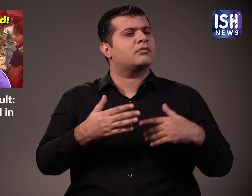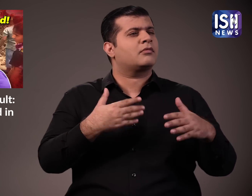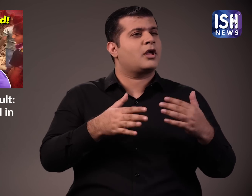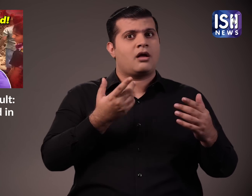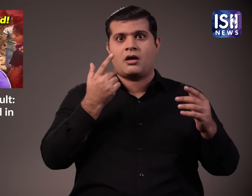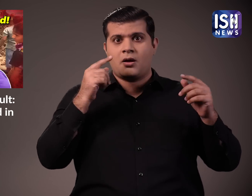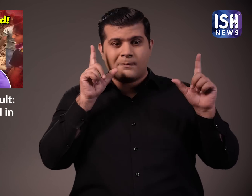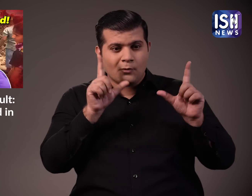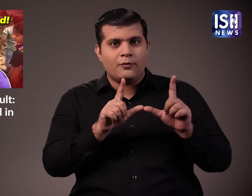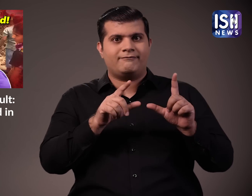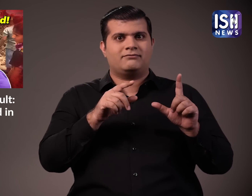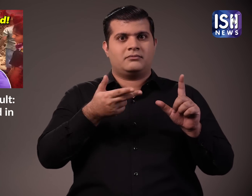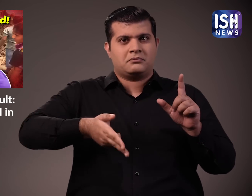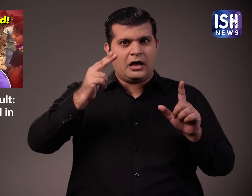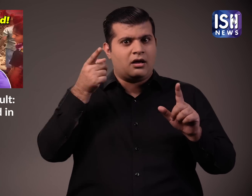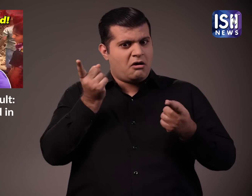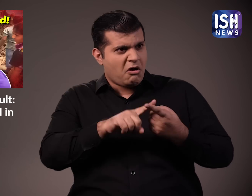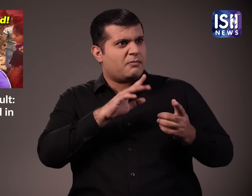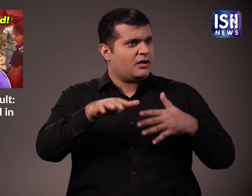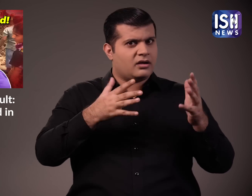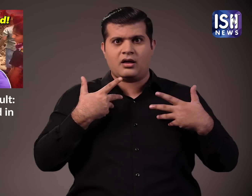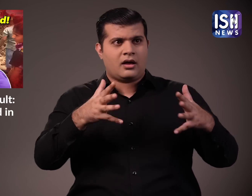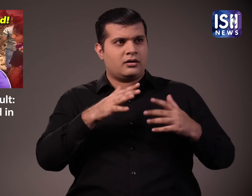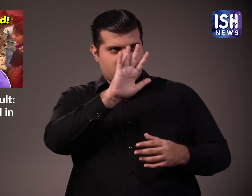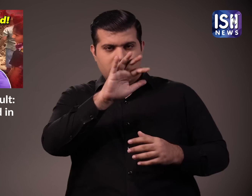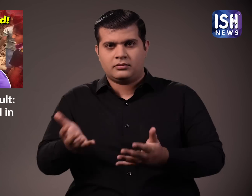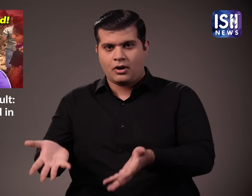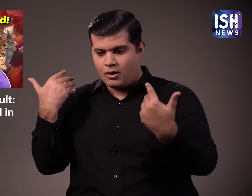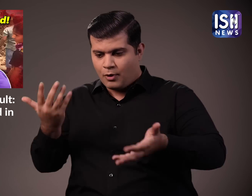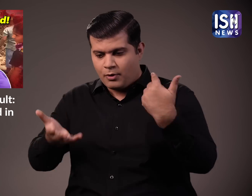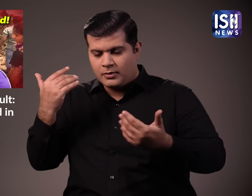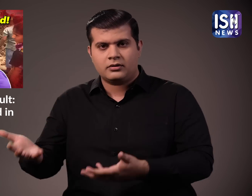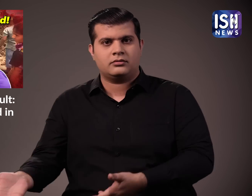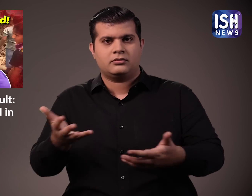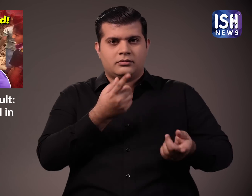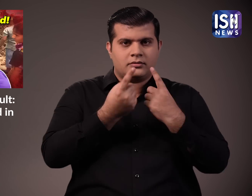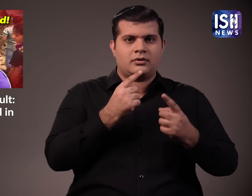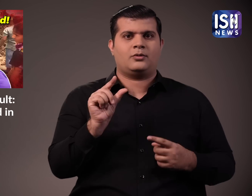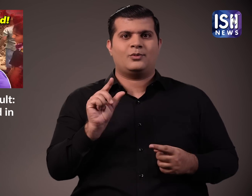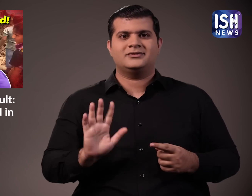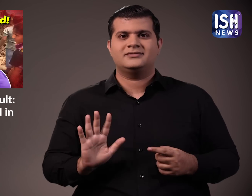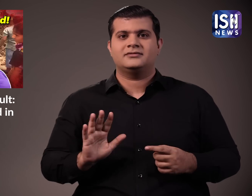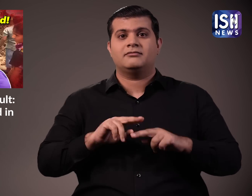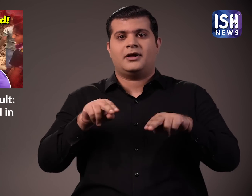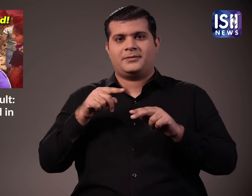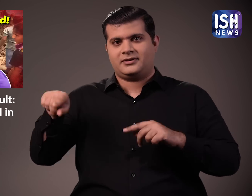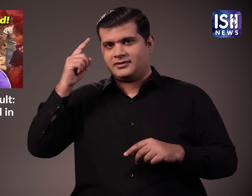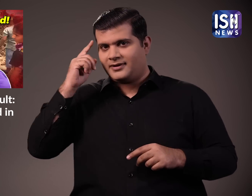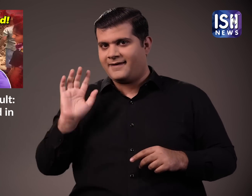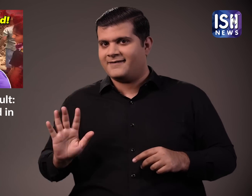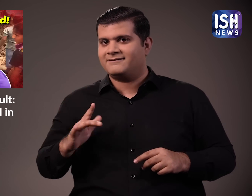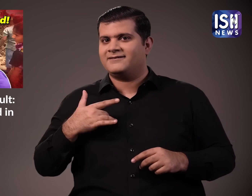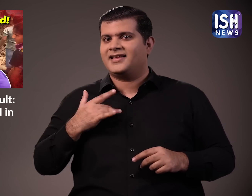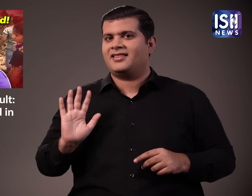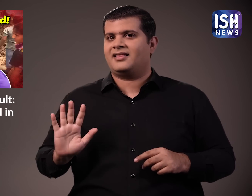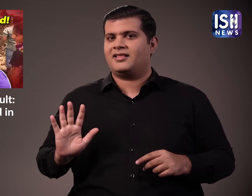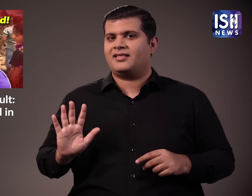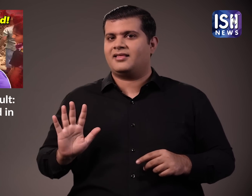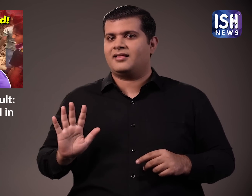so that they can exhume the body if required during the ongoing investigation of Akshay’s killing.